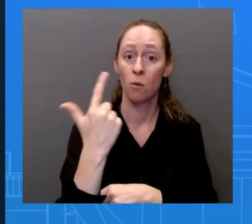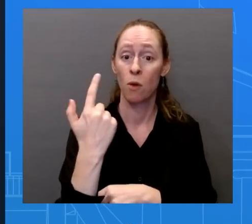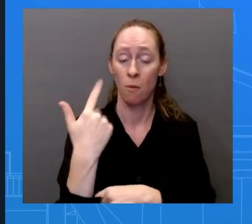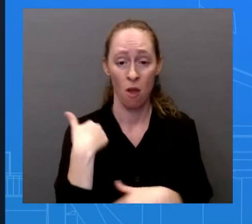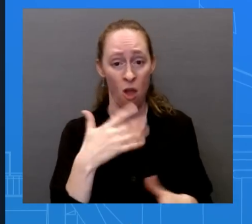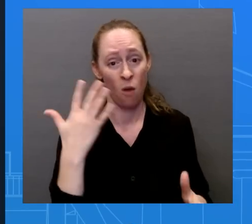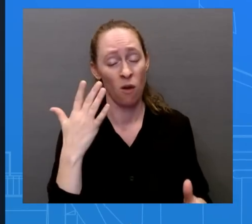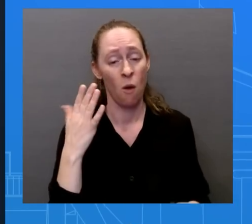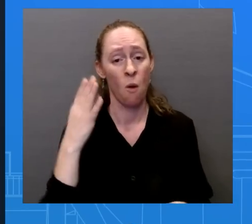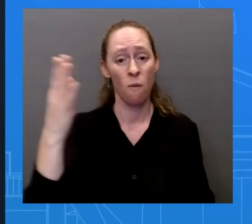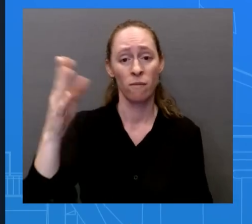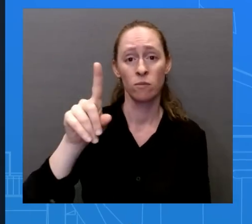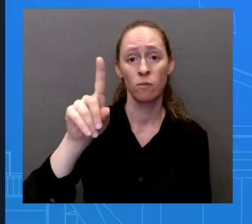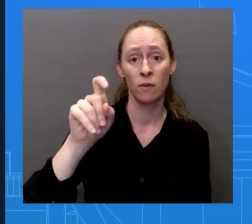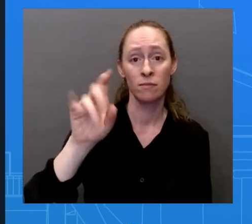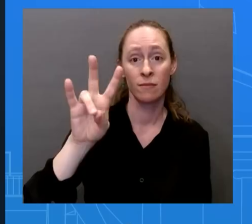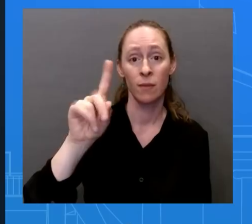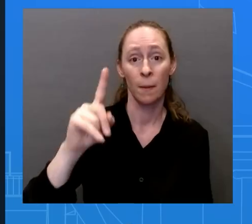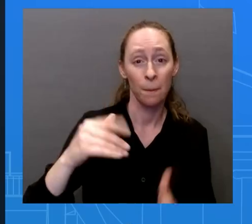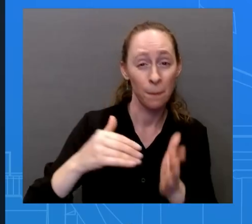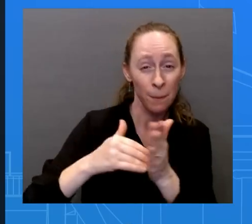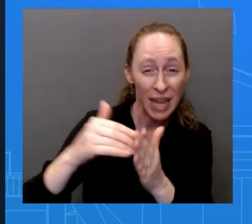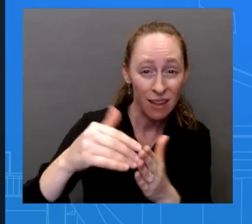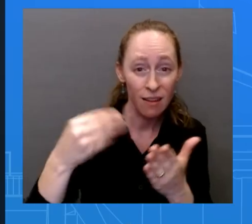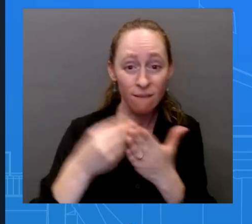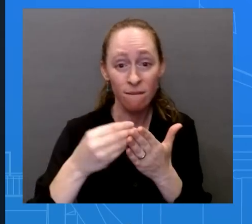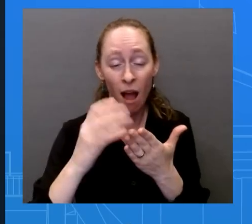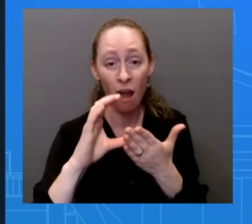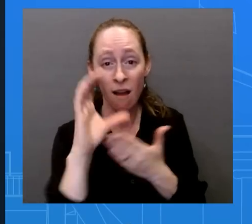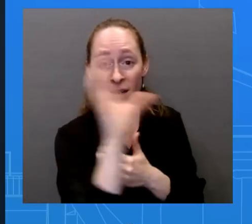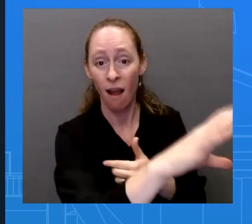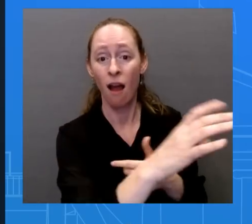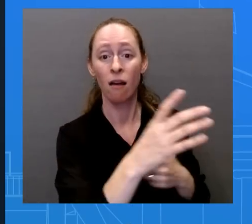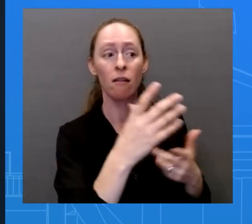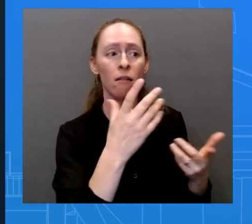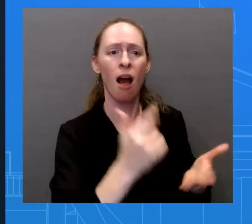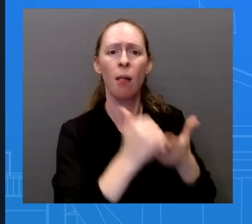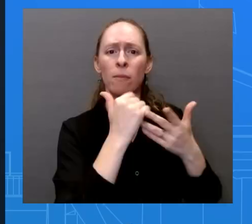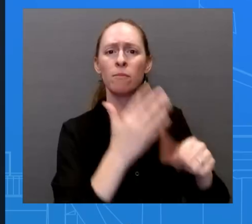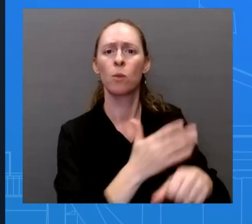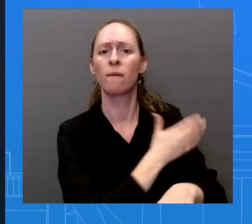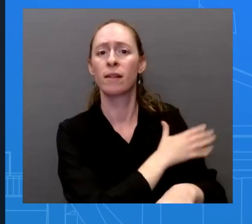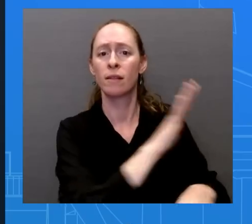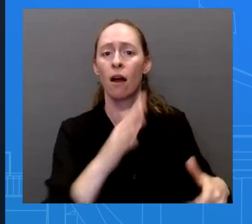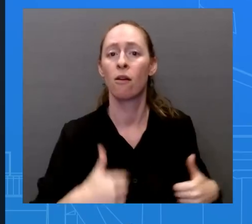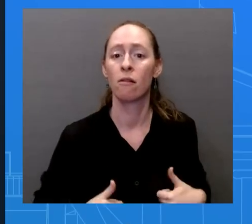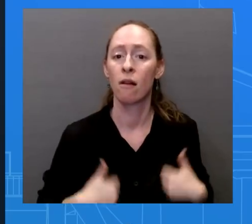and early recovery risk reduction and resilience programming to Haiti. And over the past 18 months,